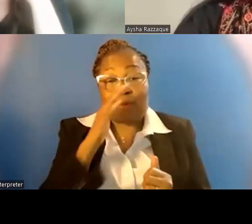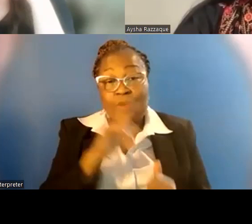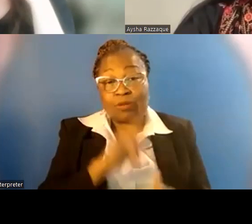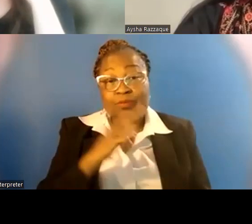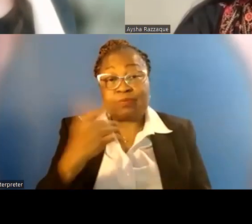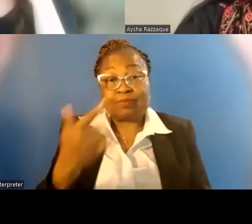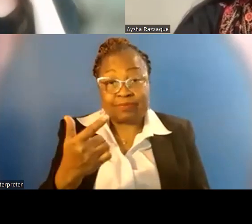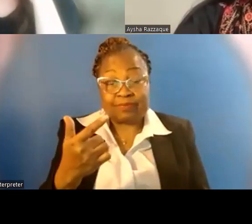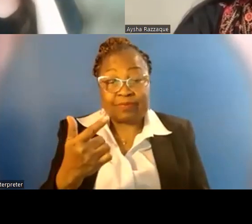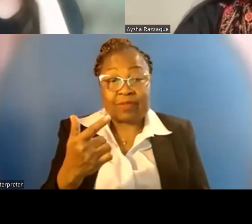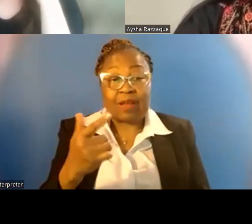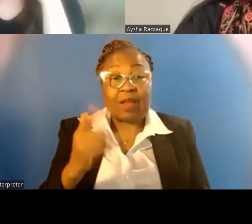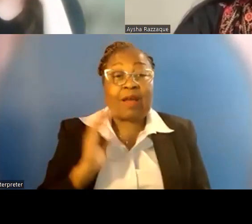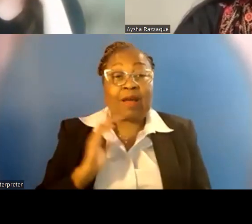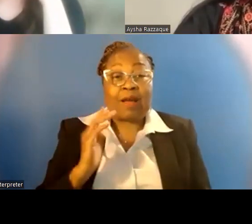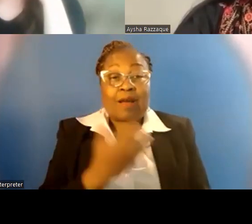to our next speaker.